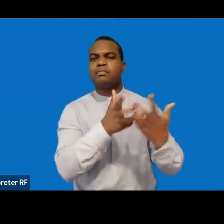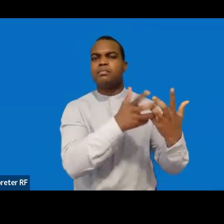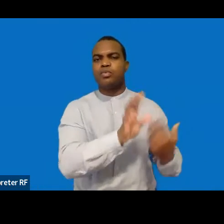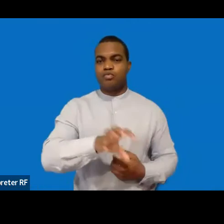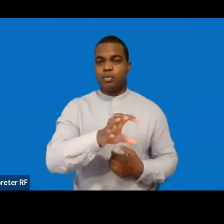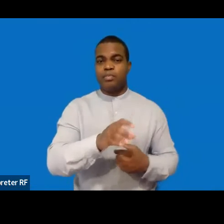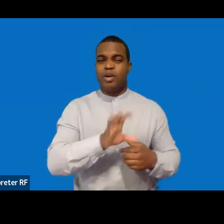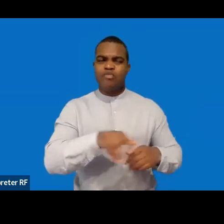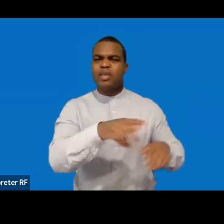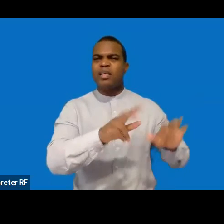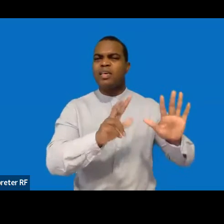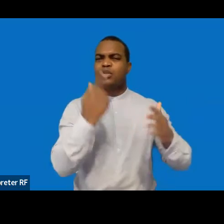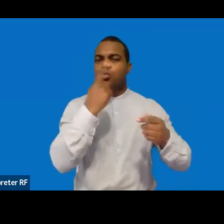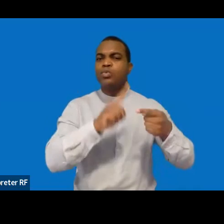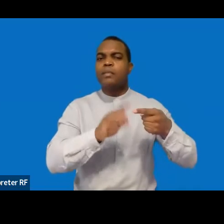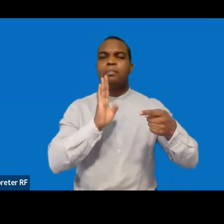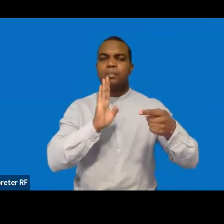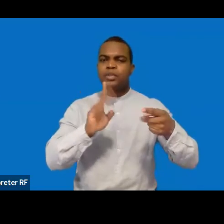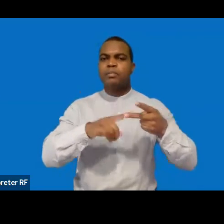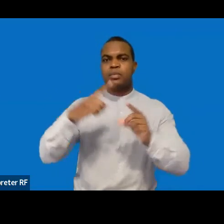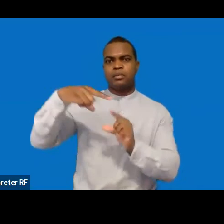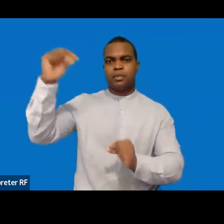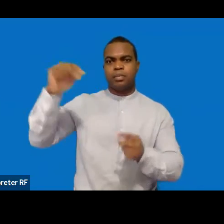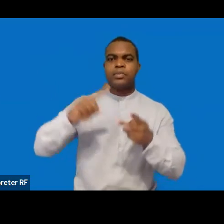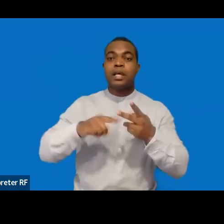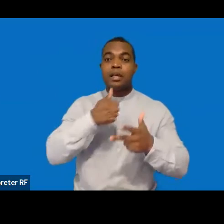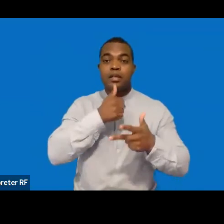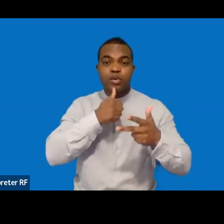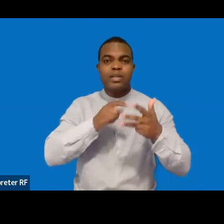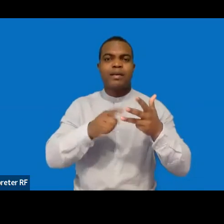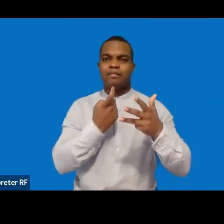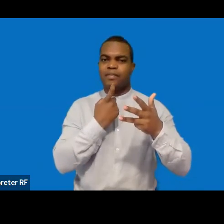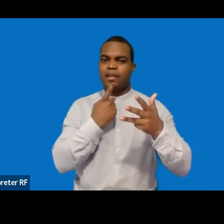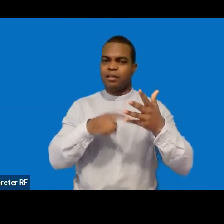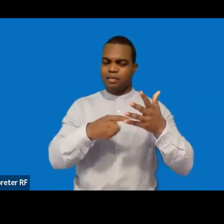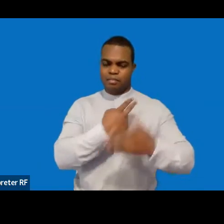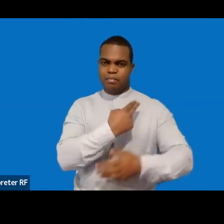Based on the implementation of the card and the impact the card had on persons